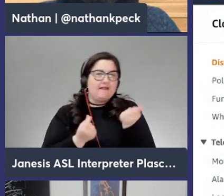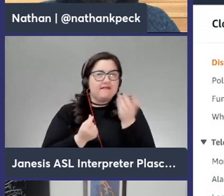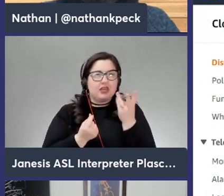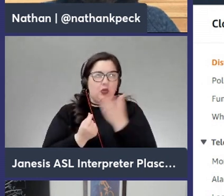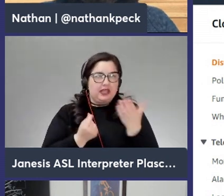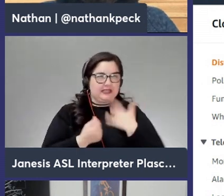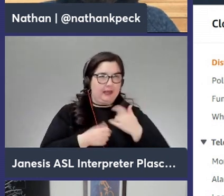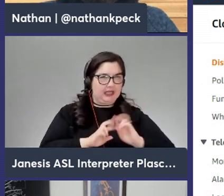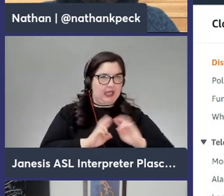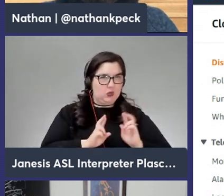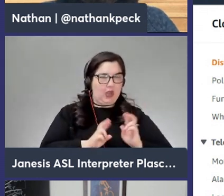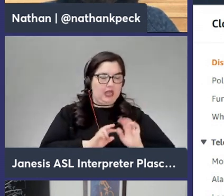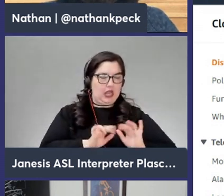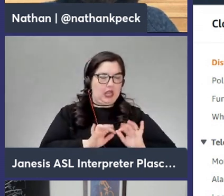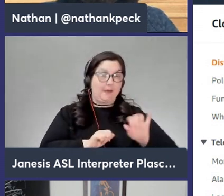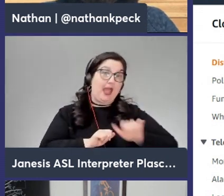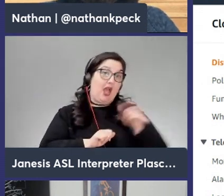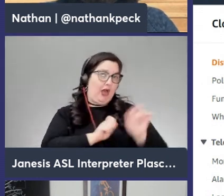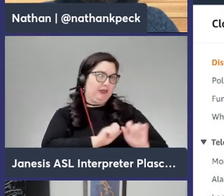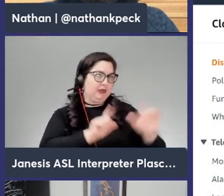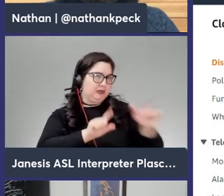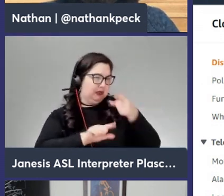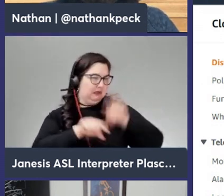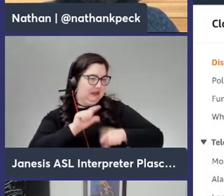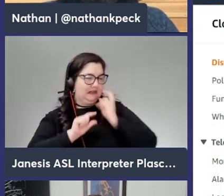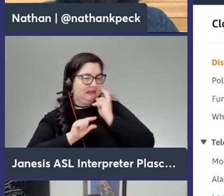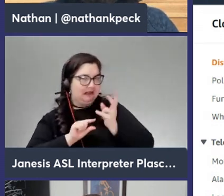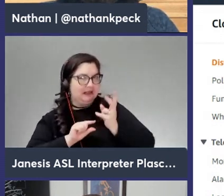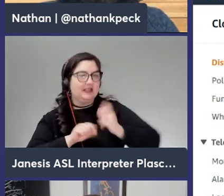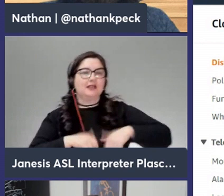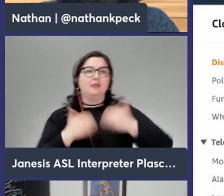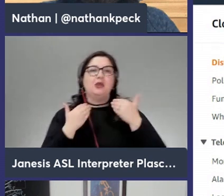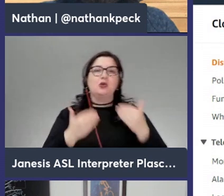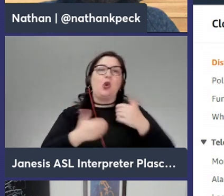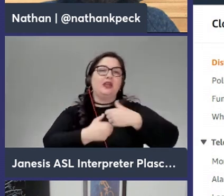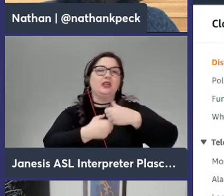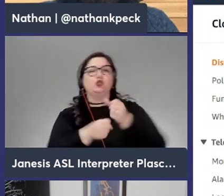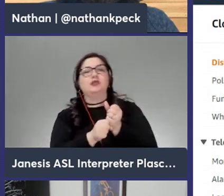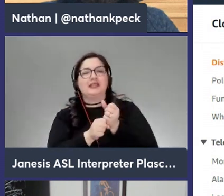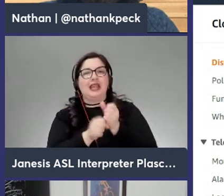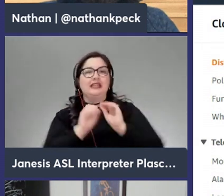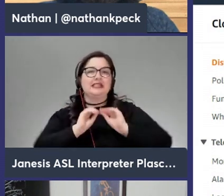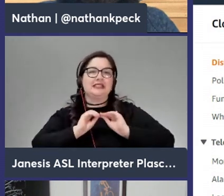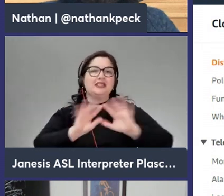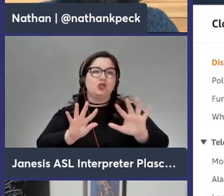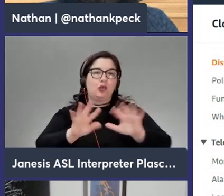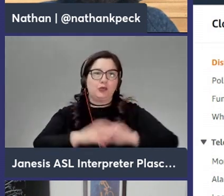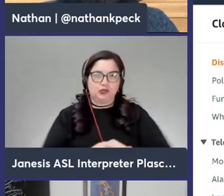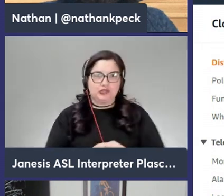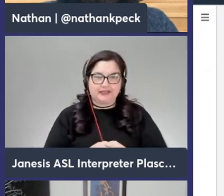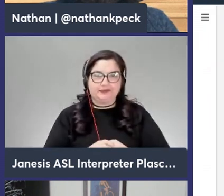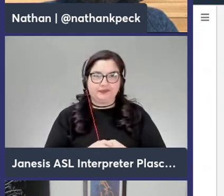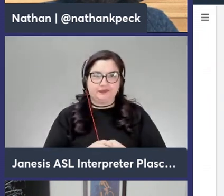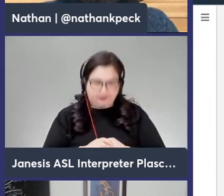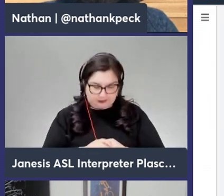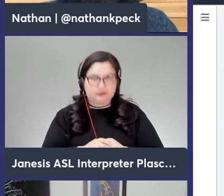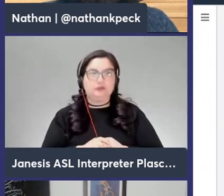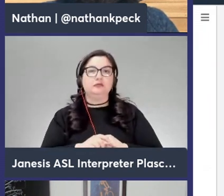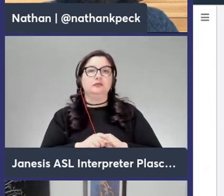on my other screen, but, I'm gonna click Create Distribution. And we're mostly gonna go with the default settings